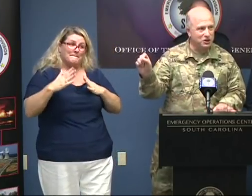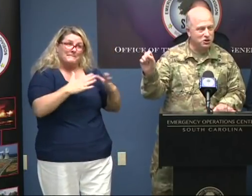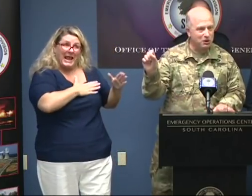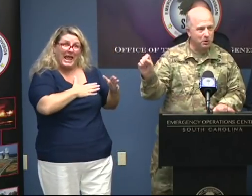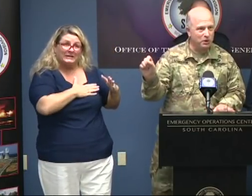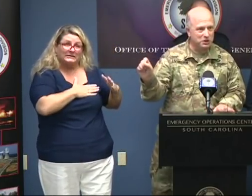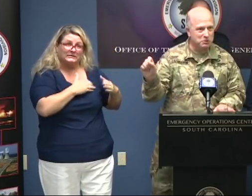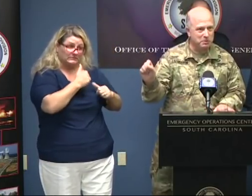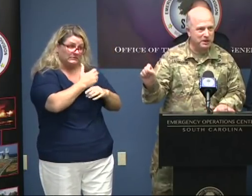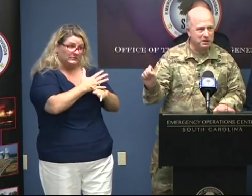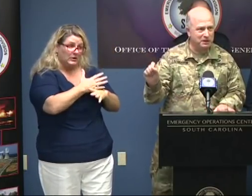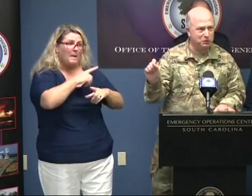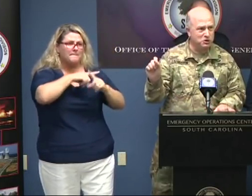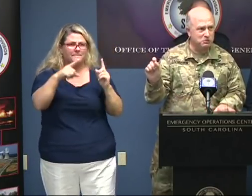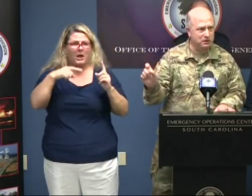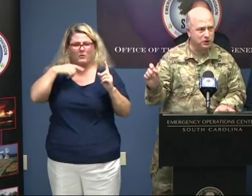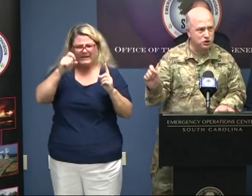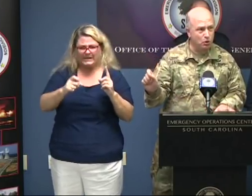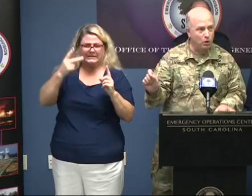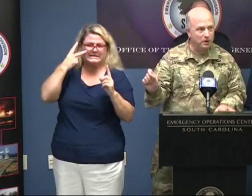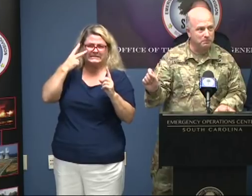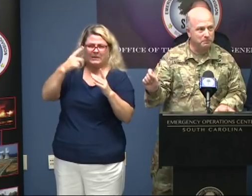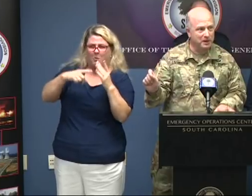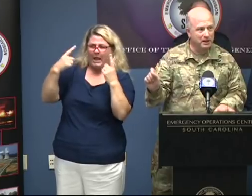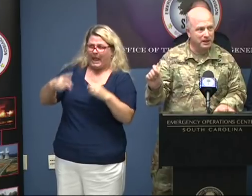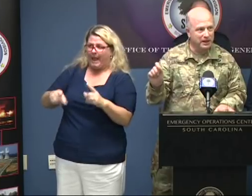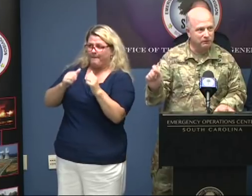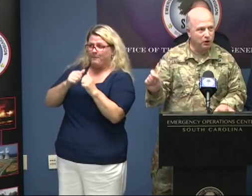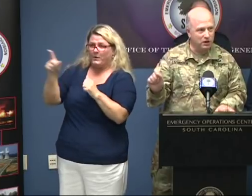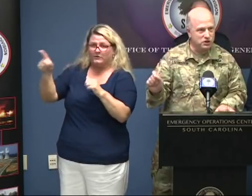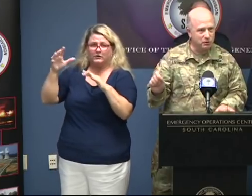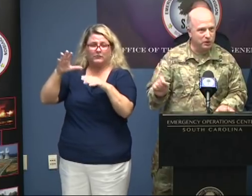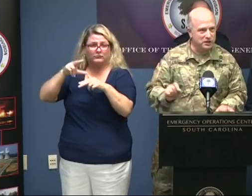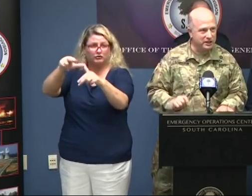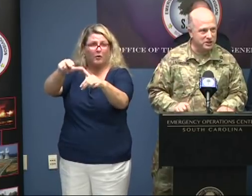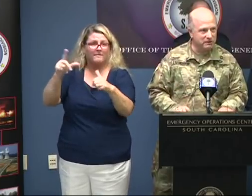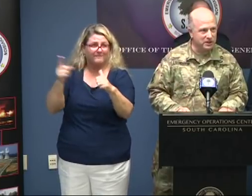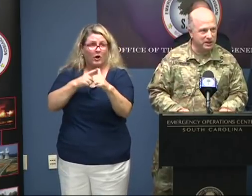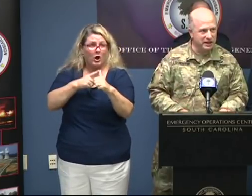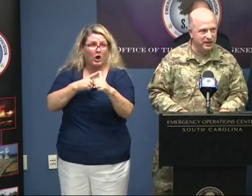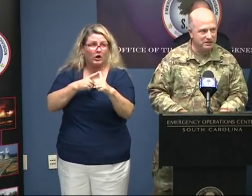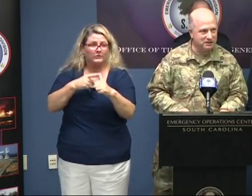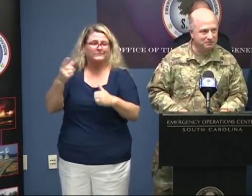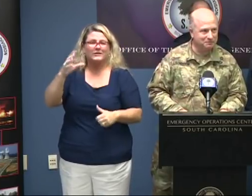And the start point is depending on the storm, and Florence doesn't wanna tell us everything yet.